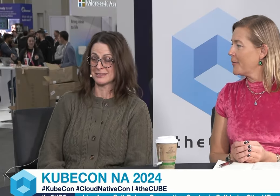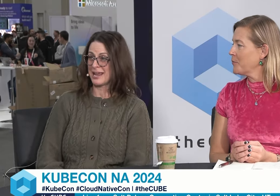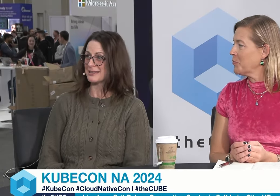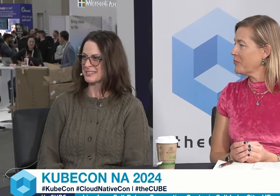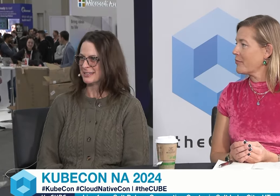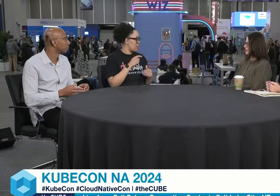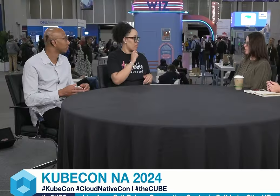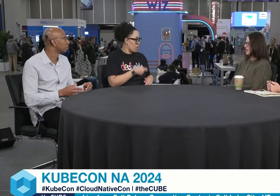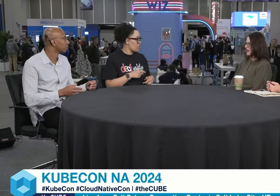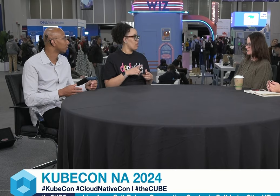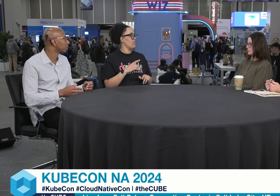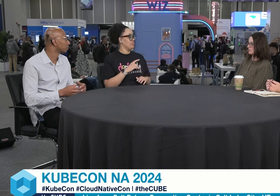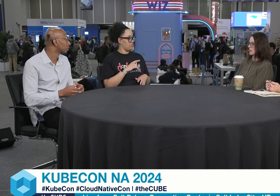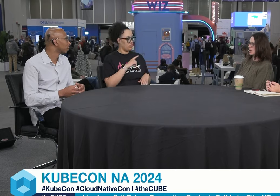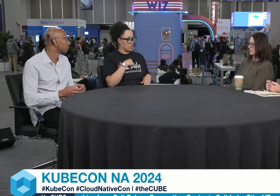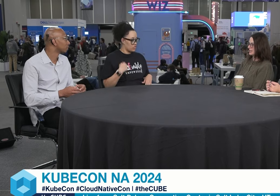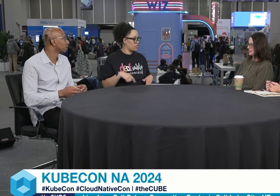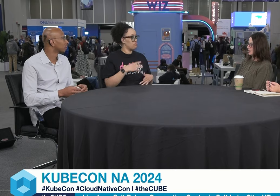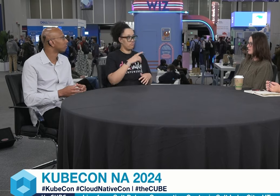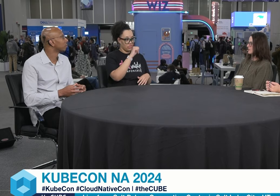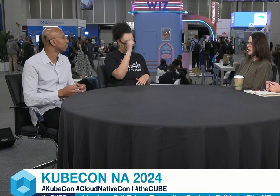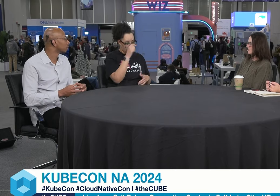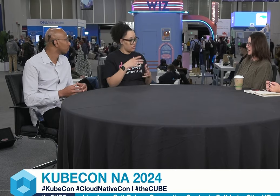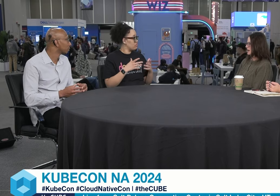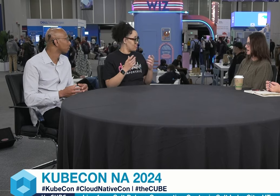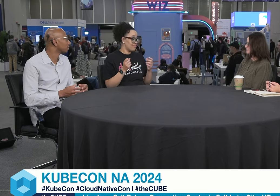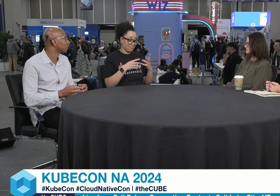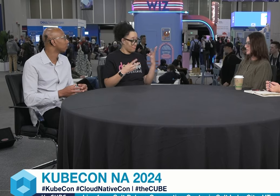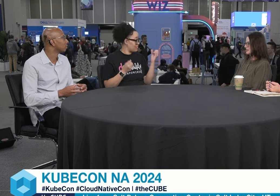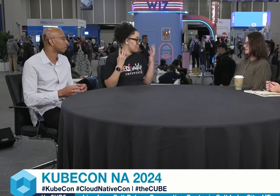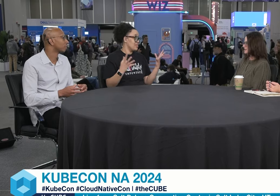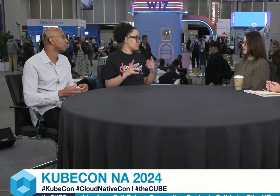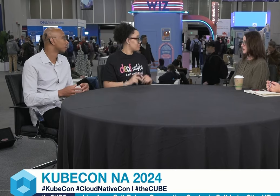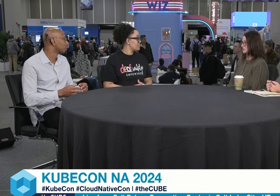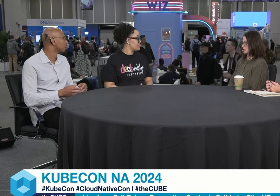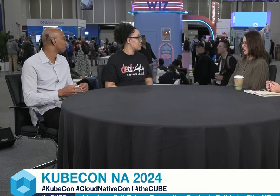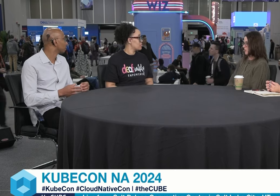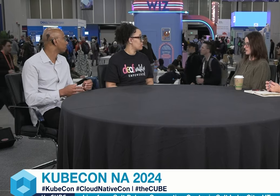just the United States. We have someone from Hungary, from just